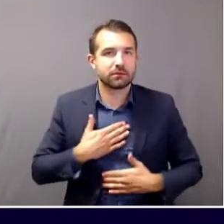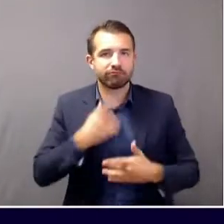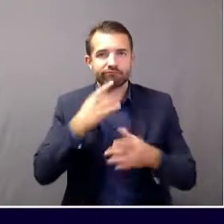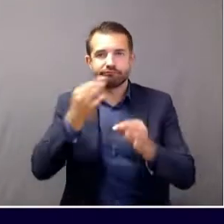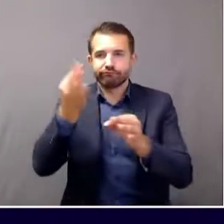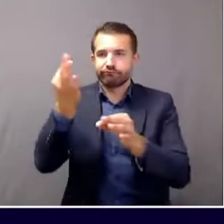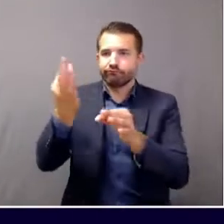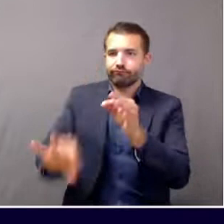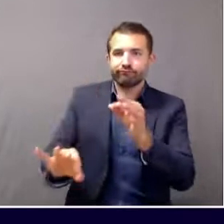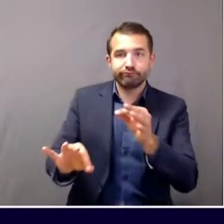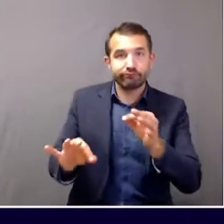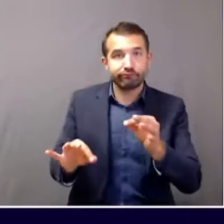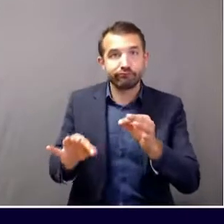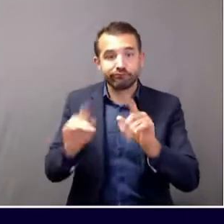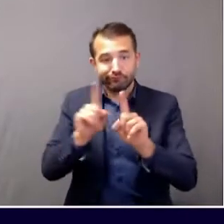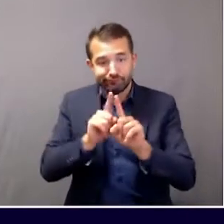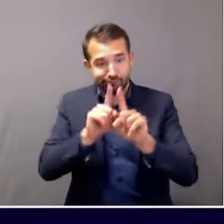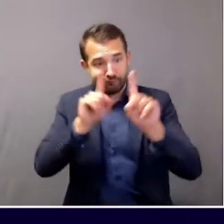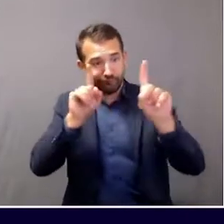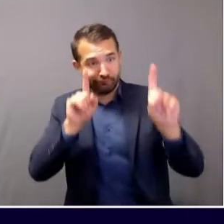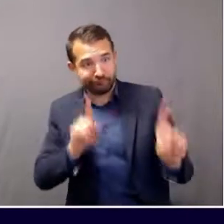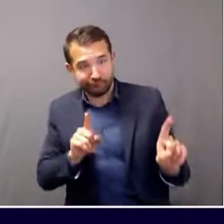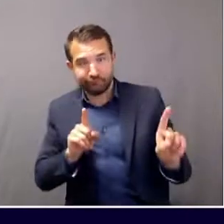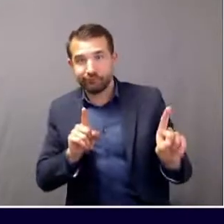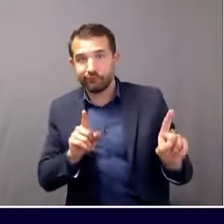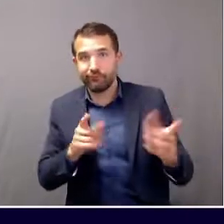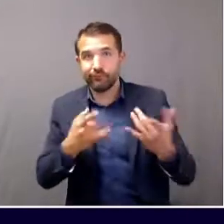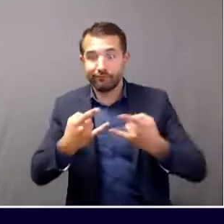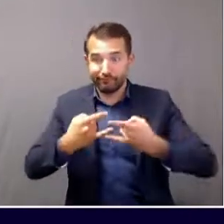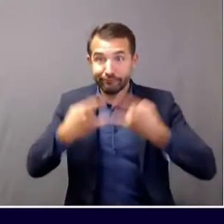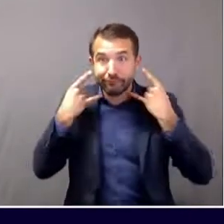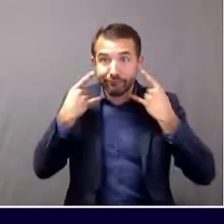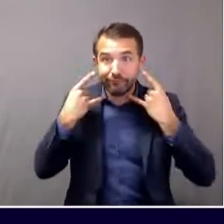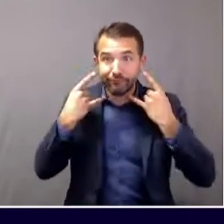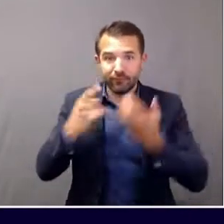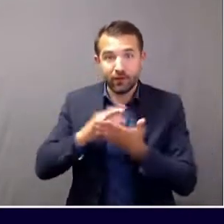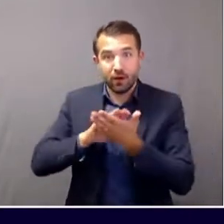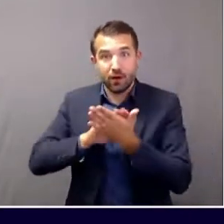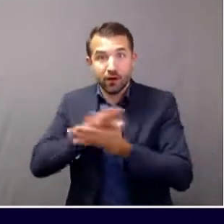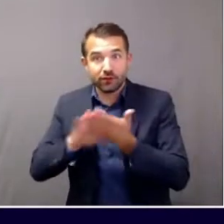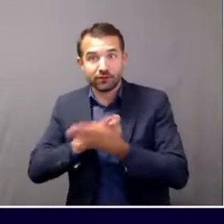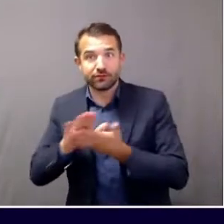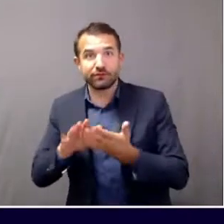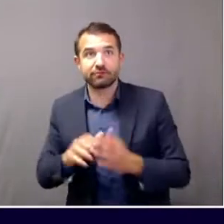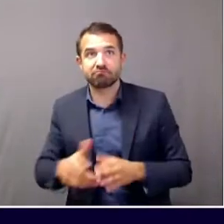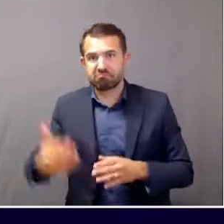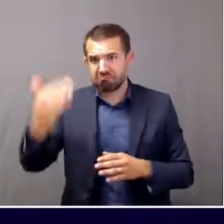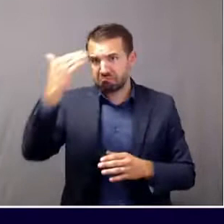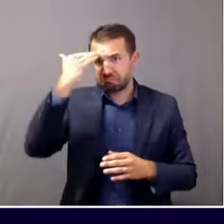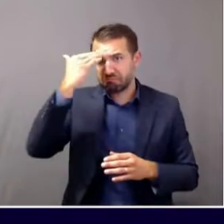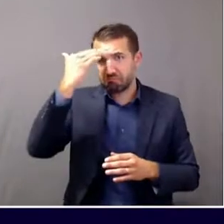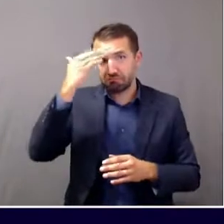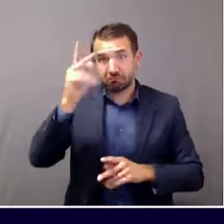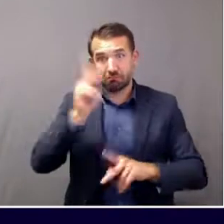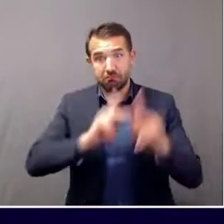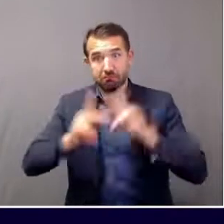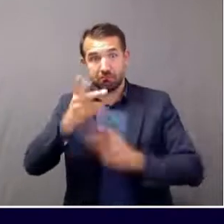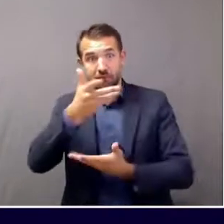physical distance wearing face coverings being mindful especially during indoor